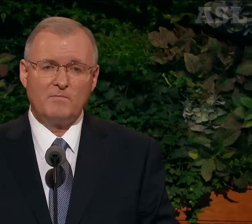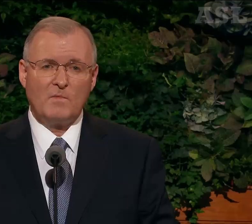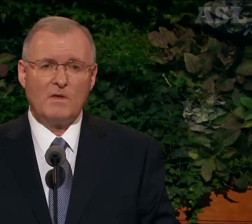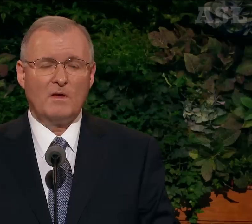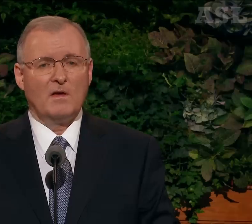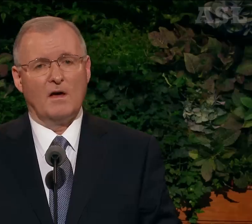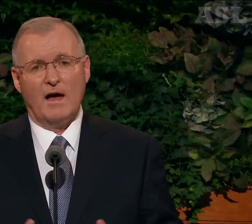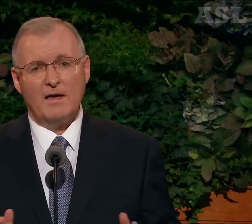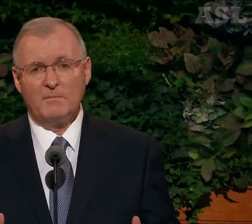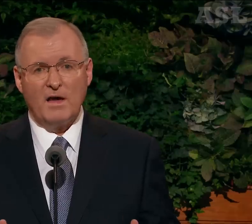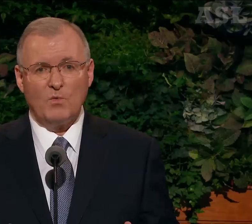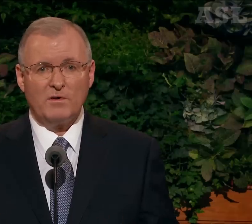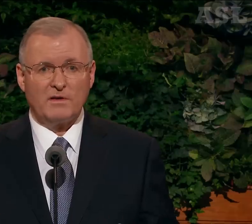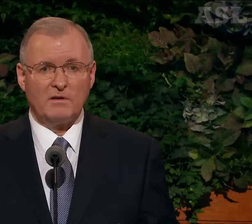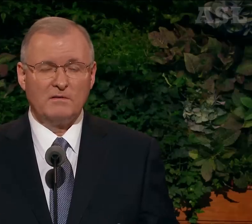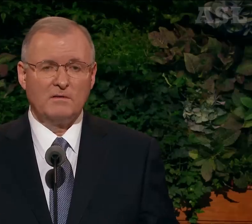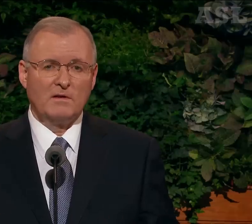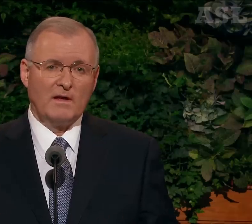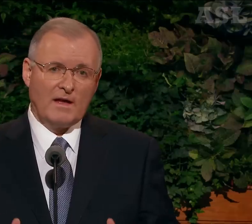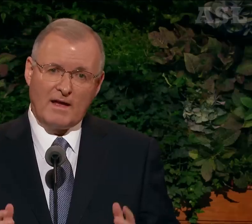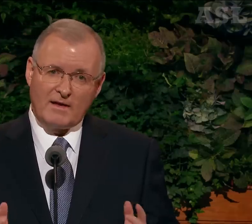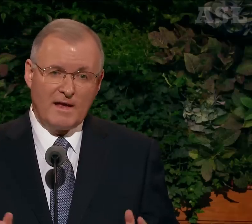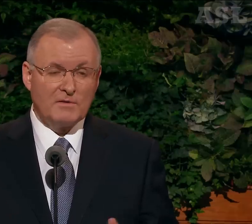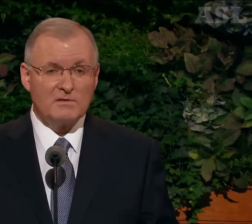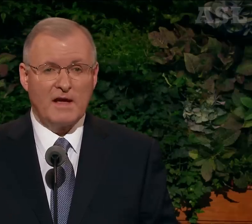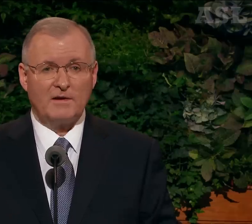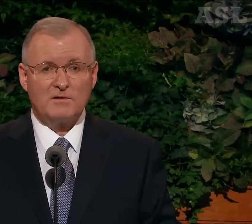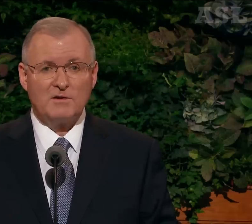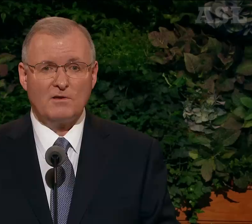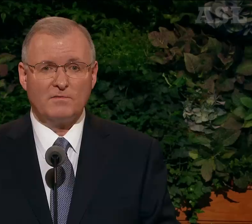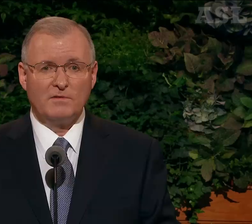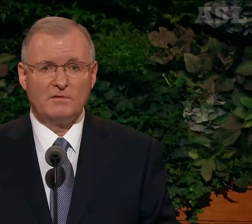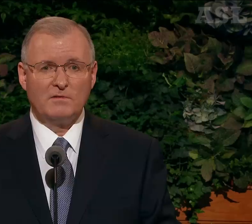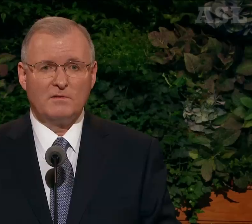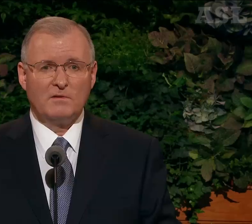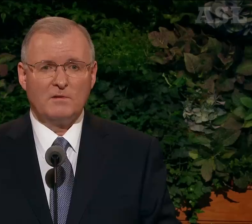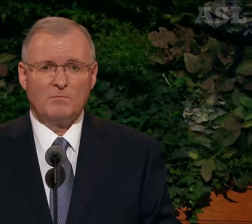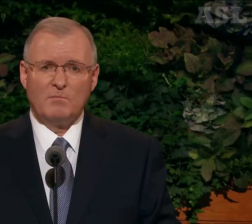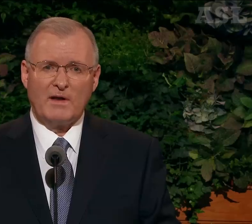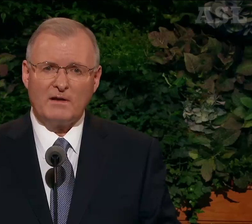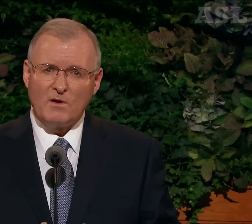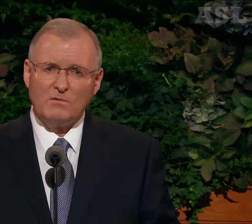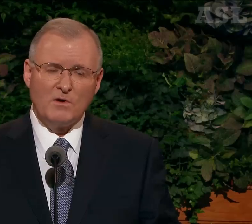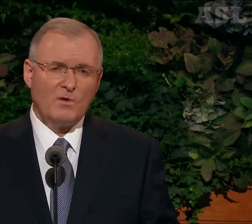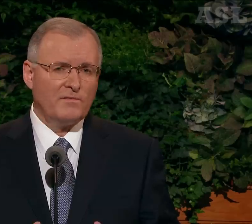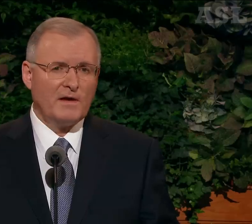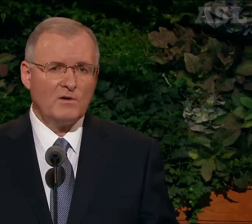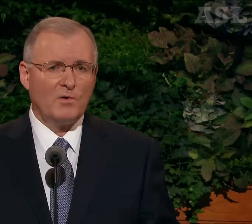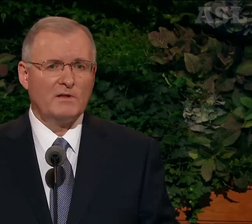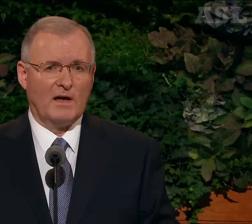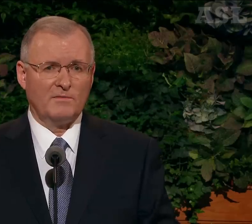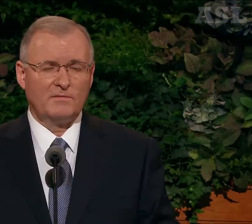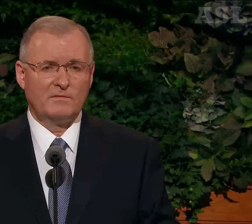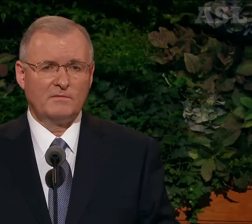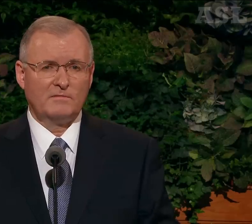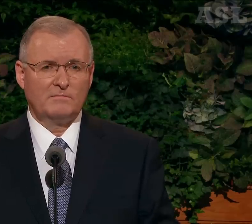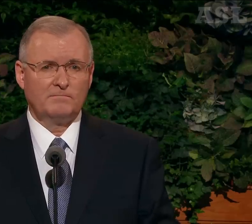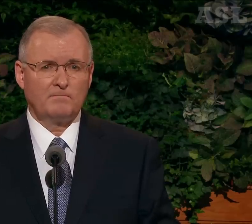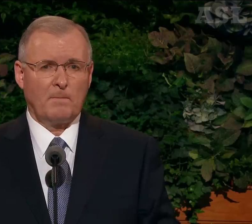RETURNED TO FULL ACTIVITY MAY